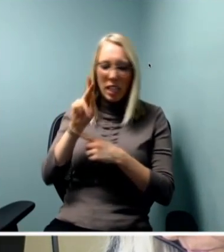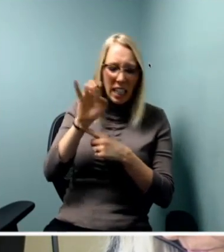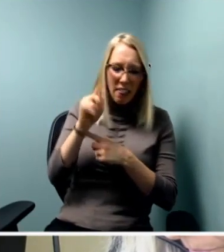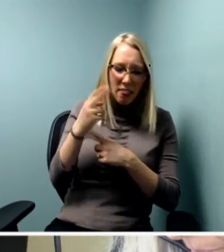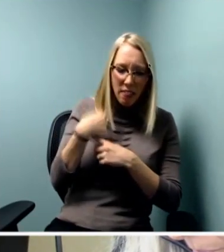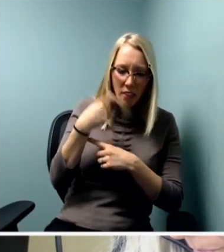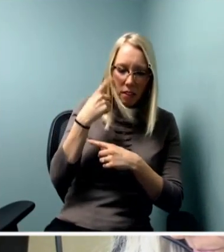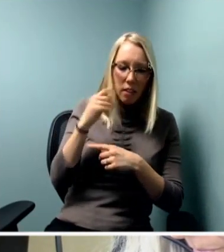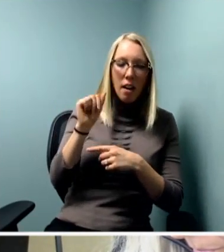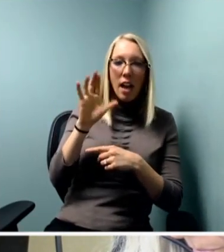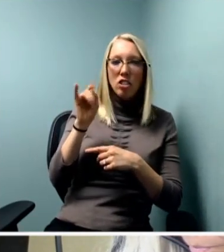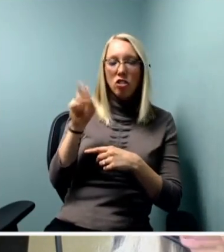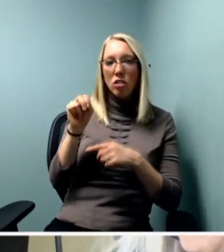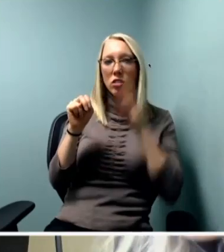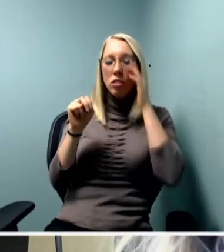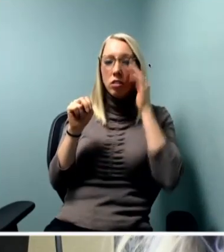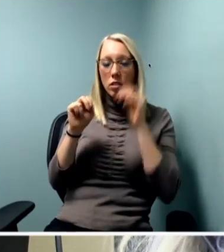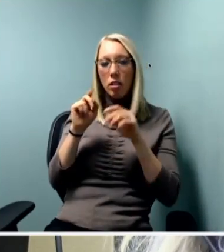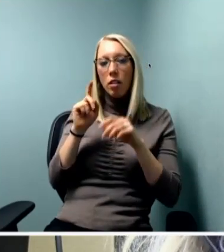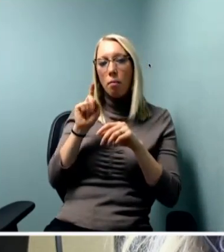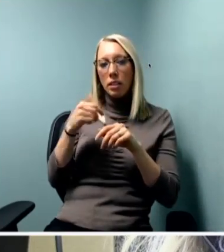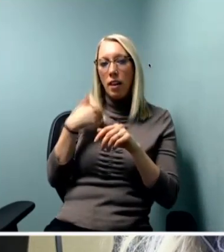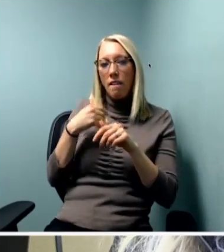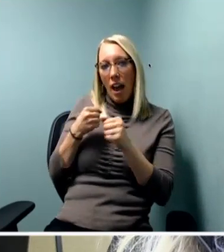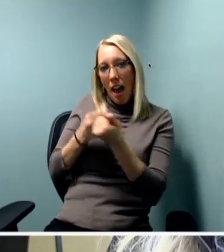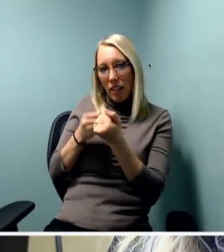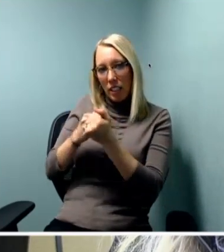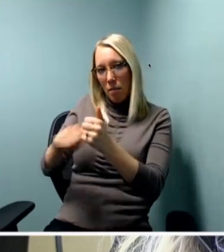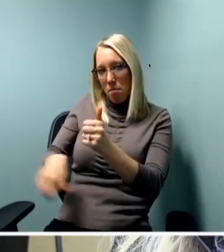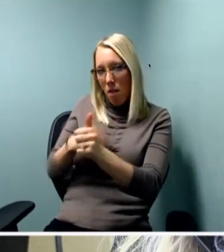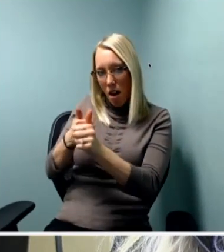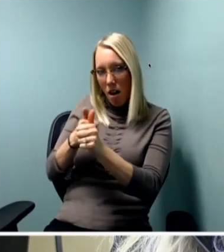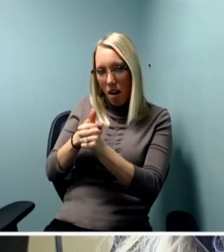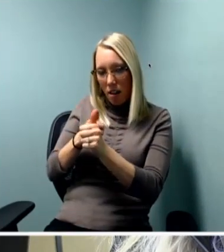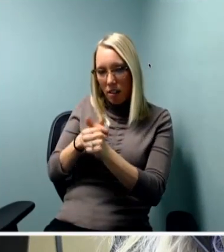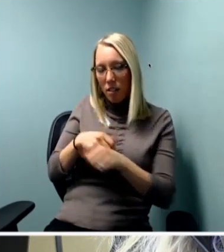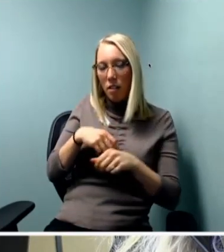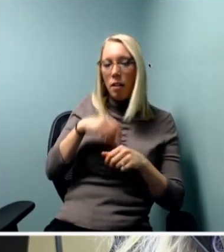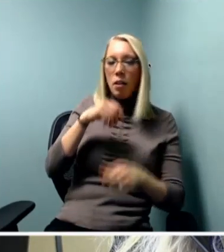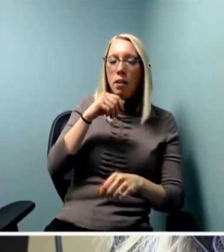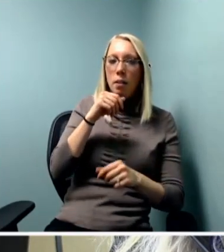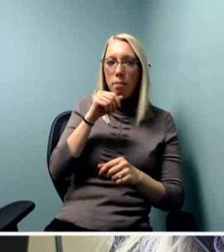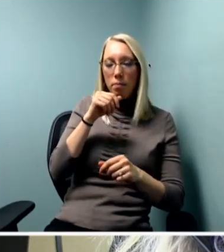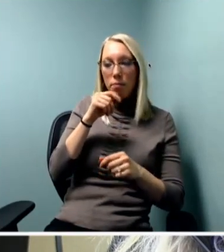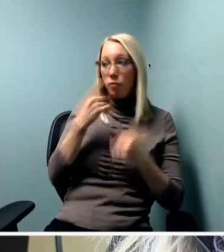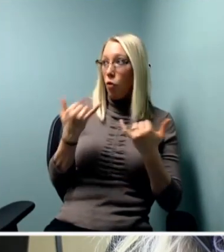you have to have action behind it. And right now, in wrapping up the discussion,